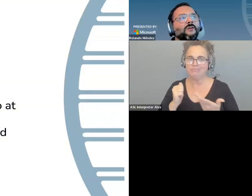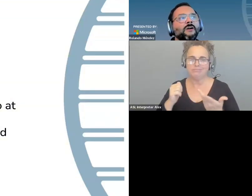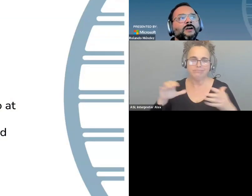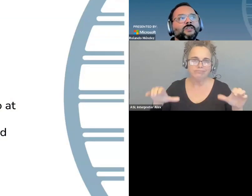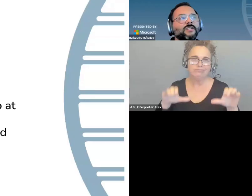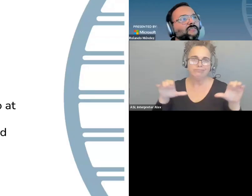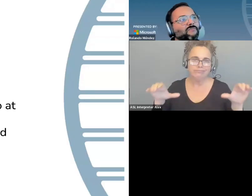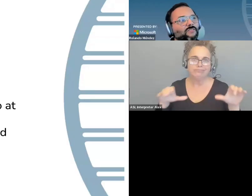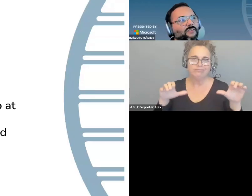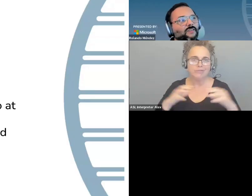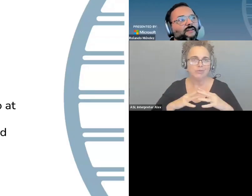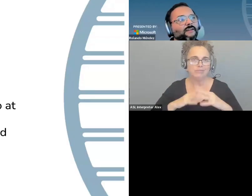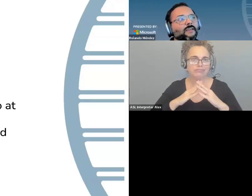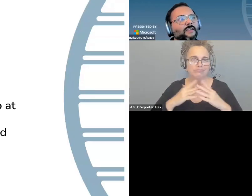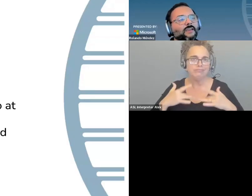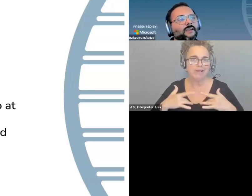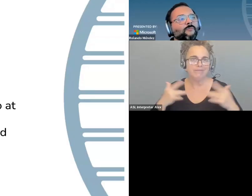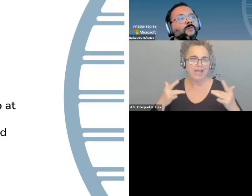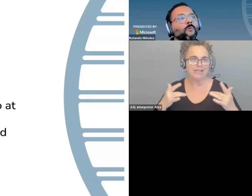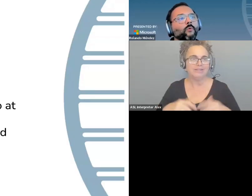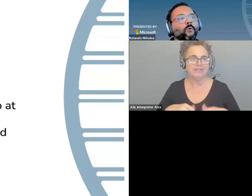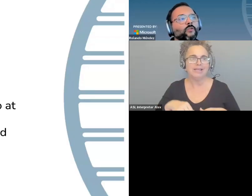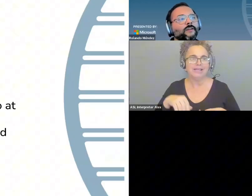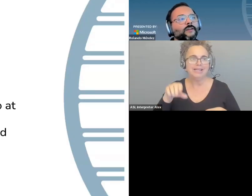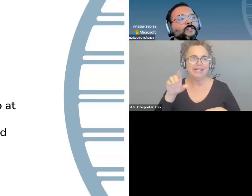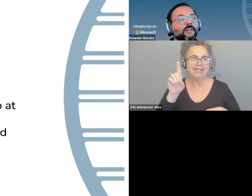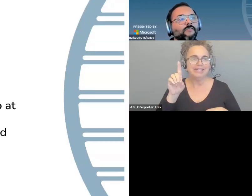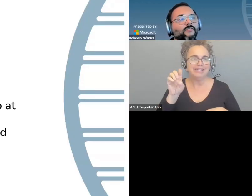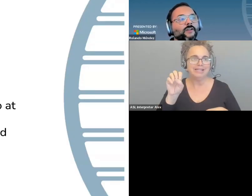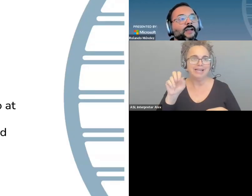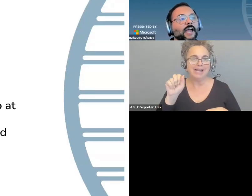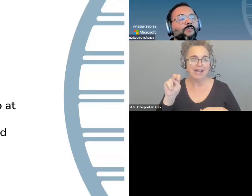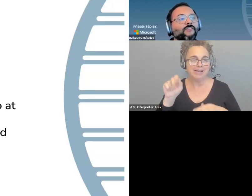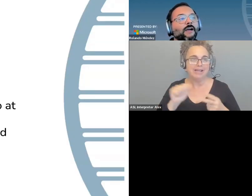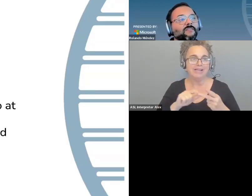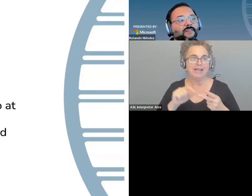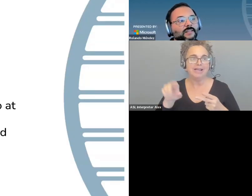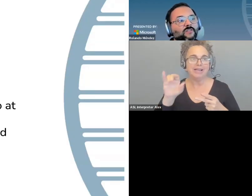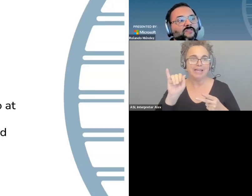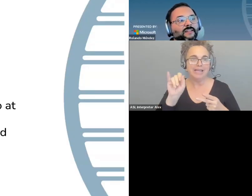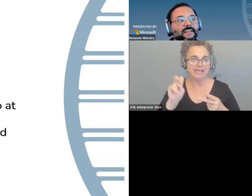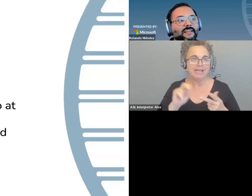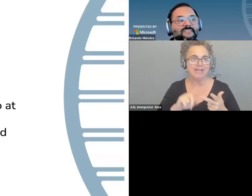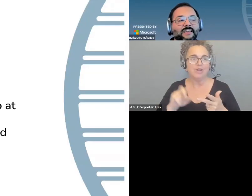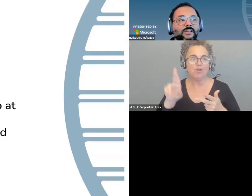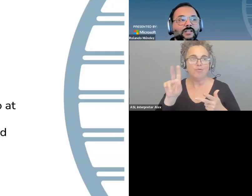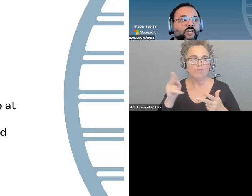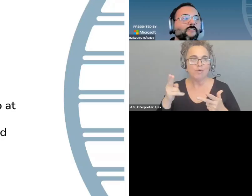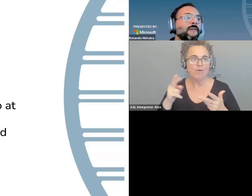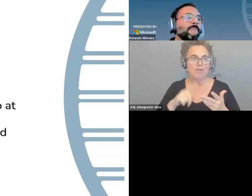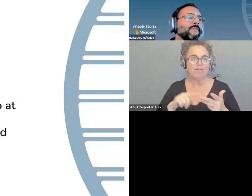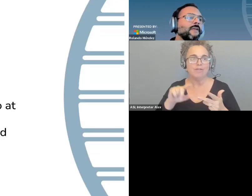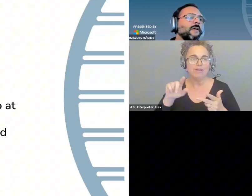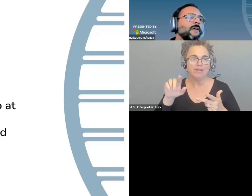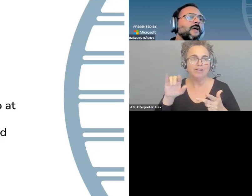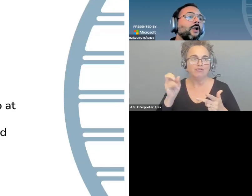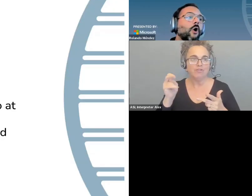So shout outs to Deanna, Ian, Ruth, Jennifer, and our fabulous interns, Lexie and Sherrye.